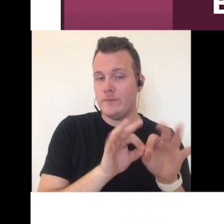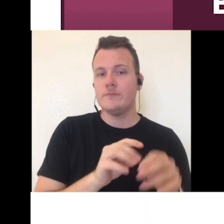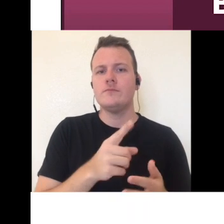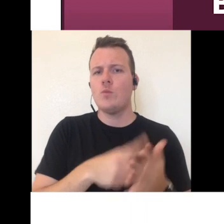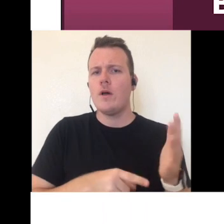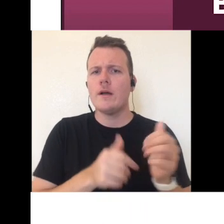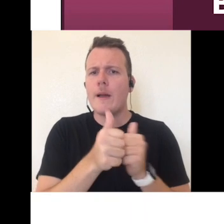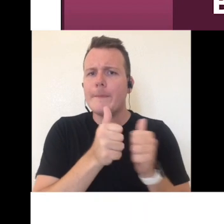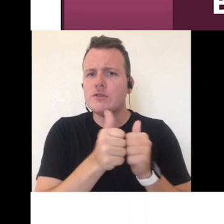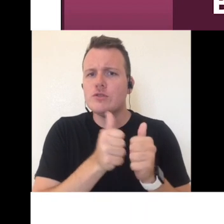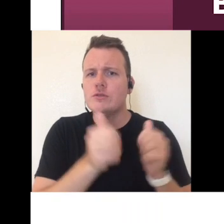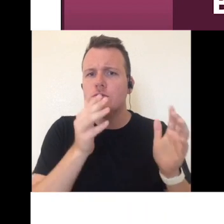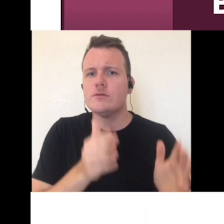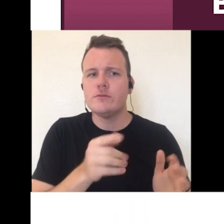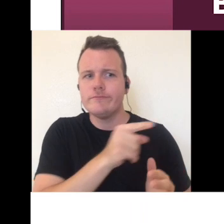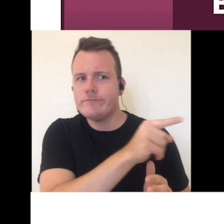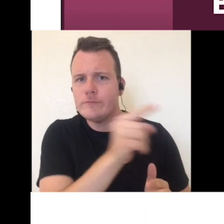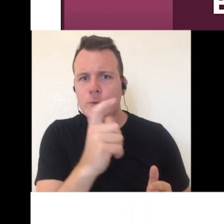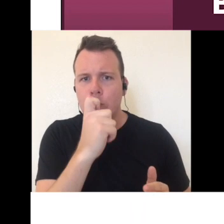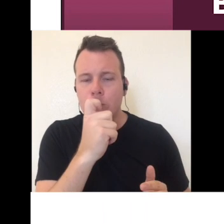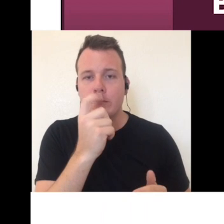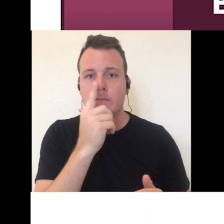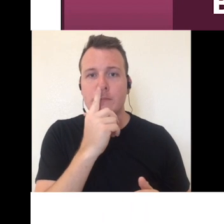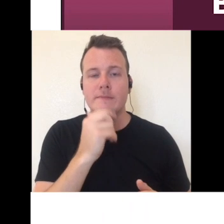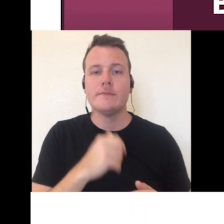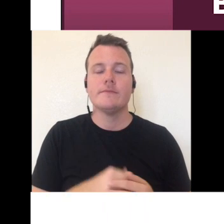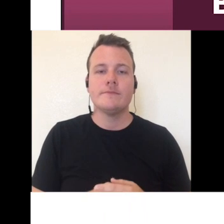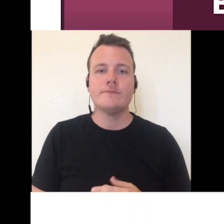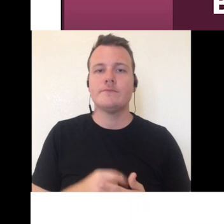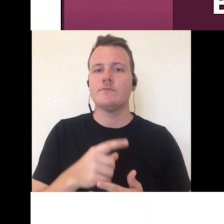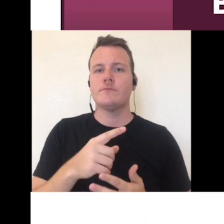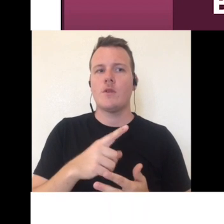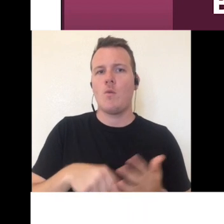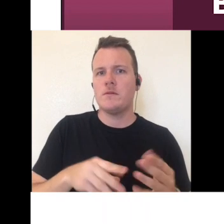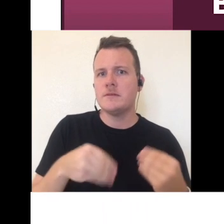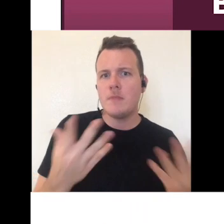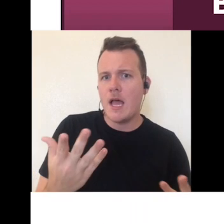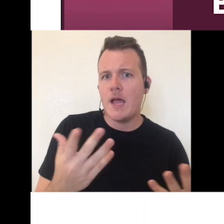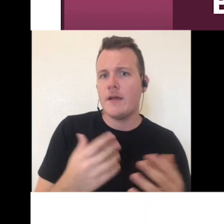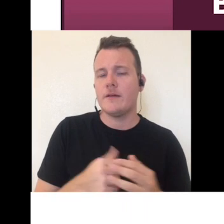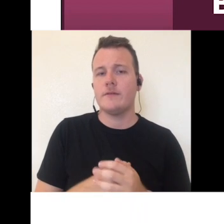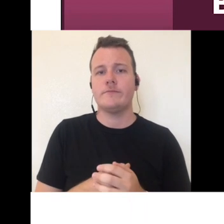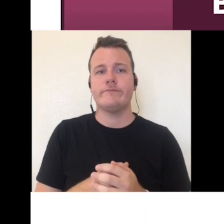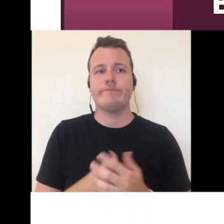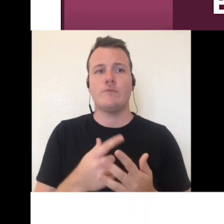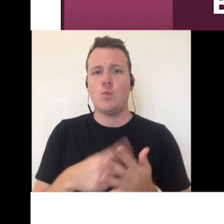economy is a factor. What kind of competition is out there, and what kind